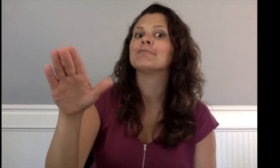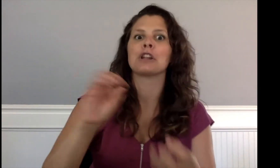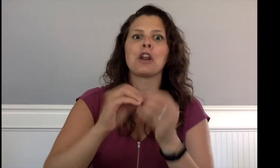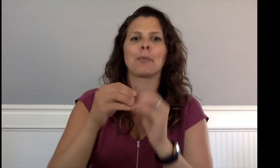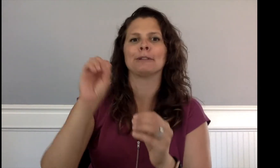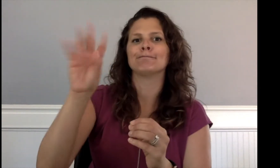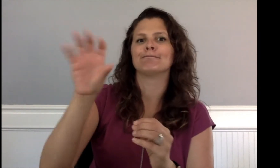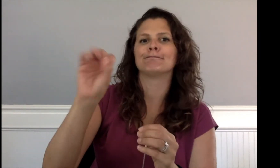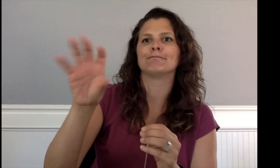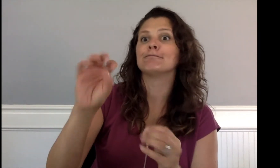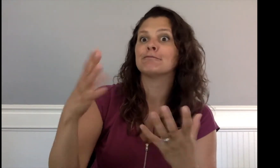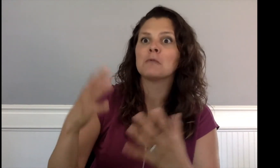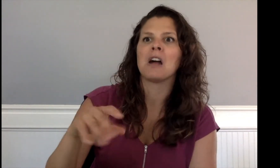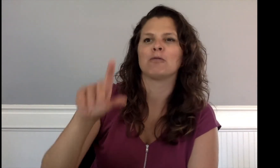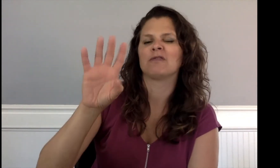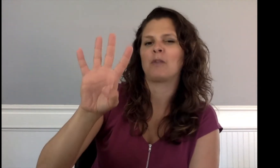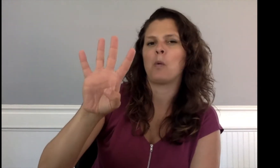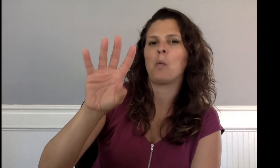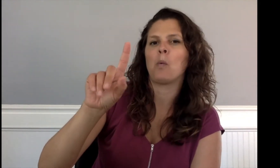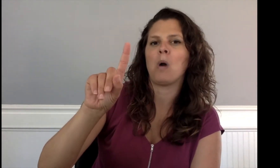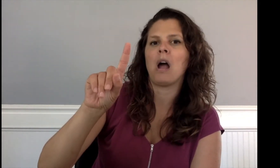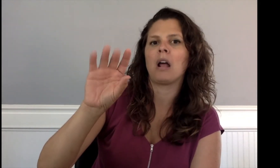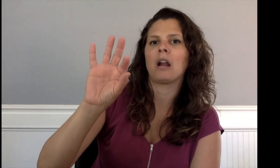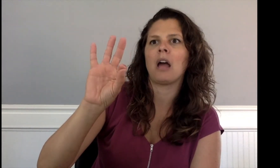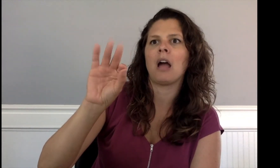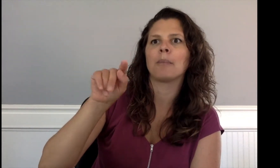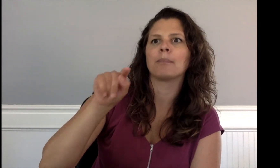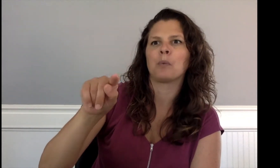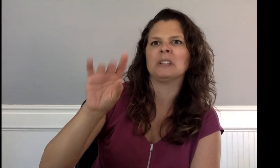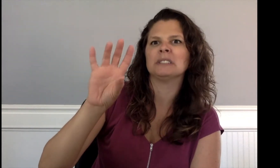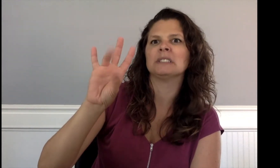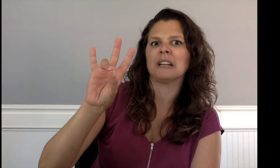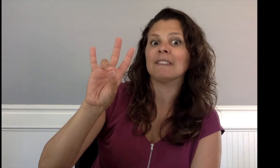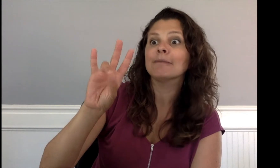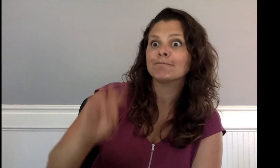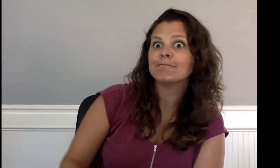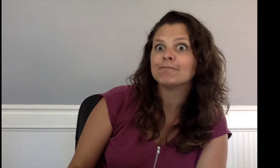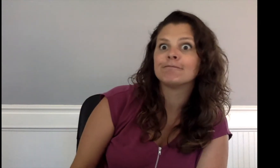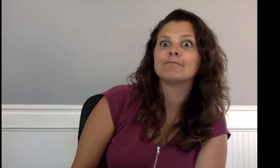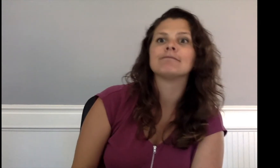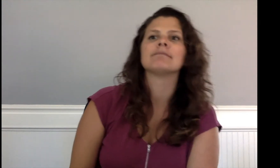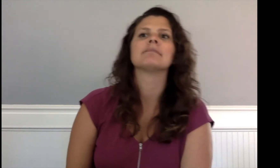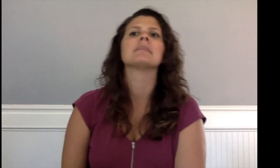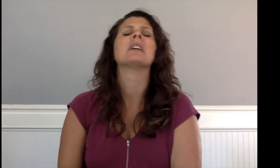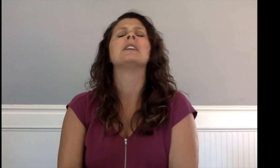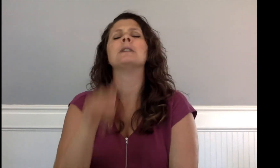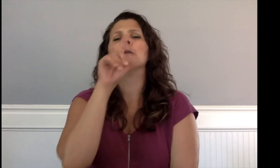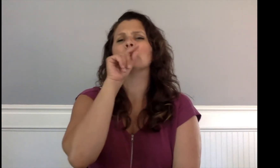He showed the Dewey decimal number (419.7) to Miss Tweedy.